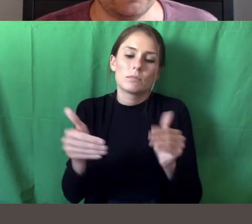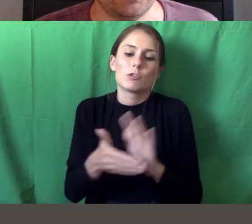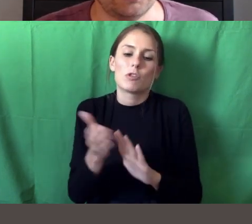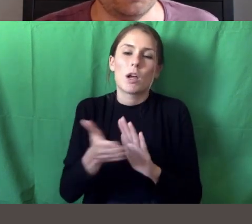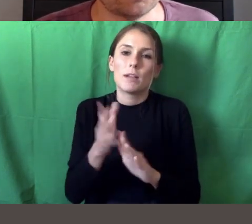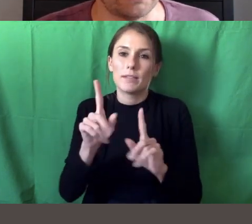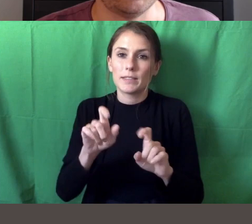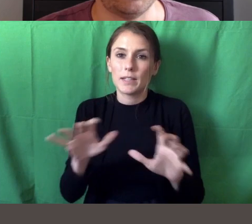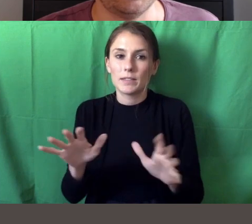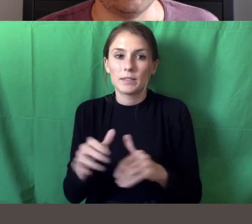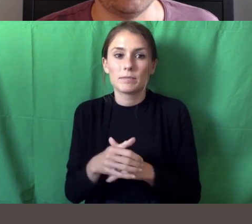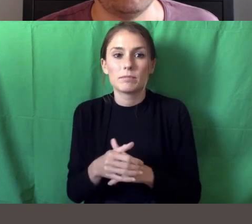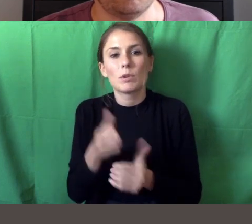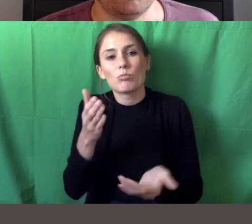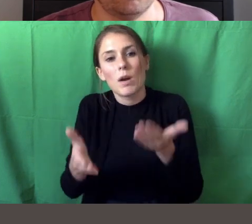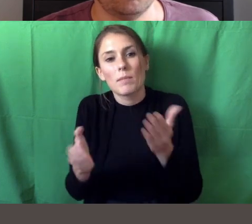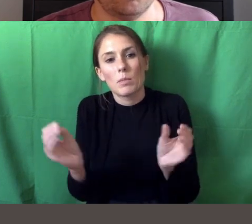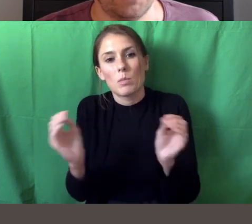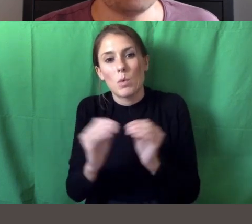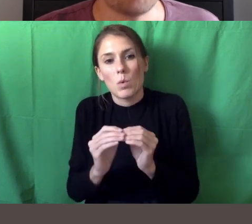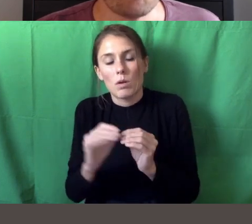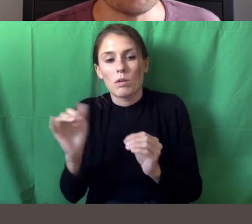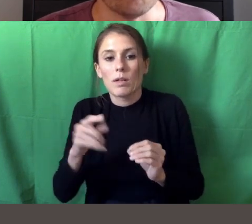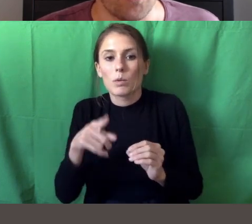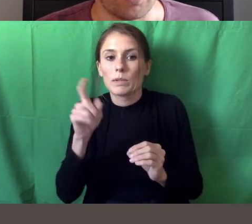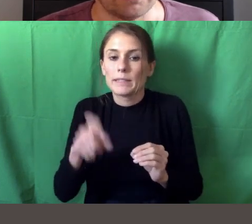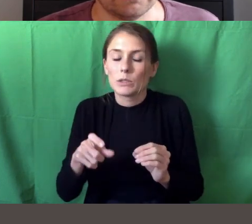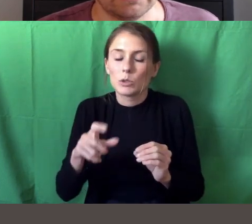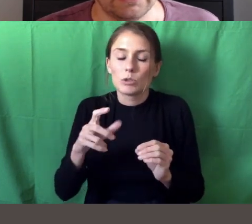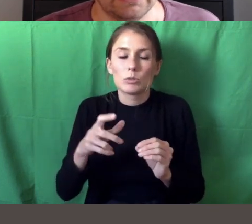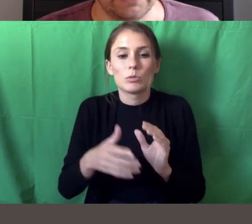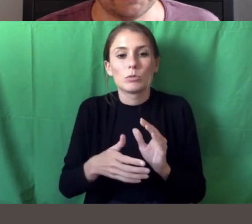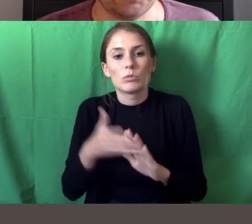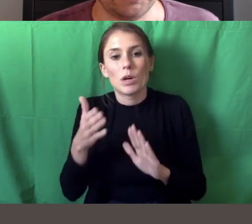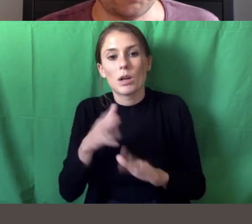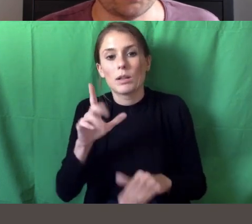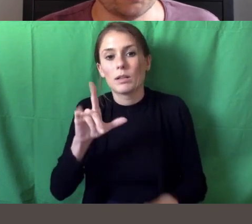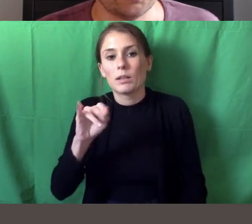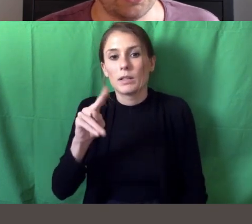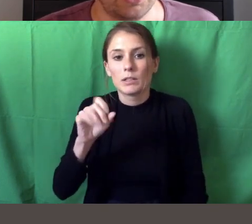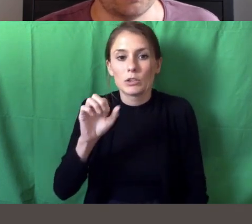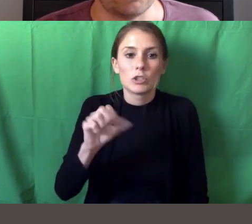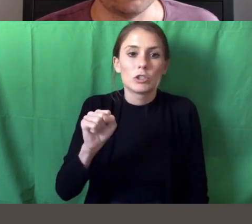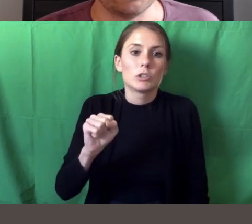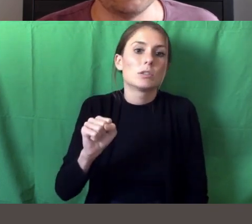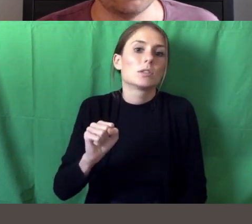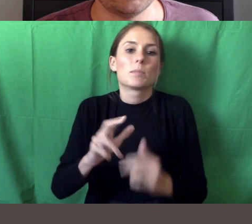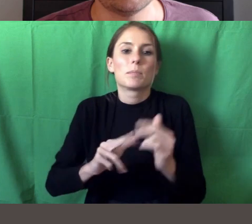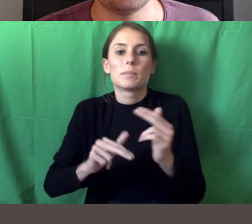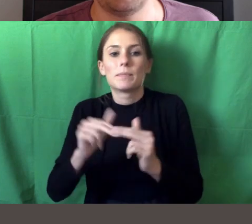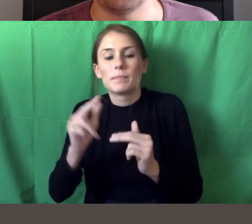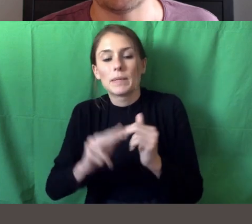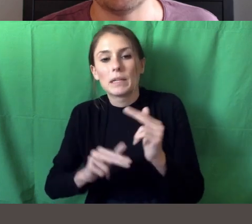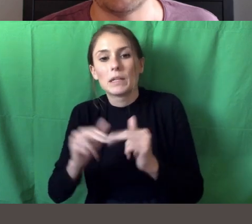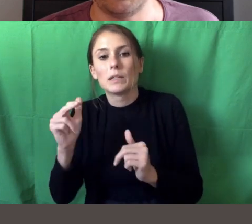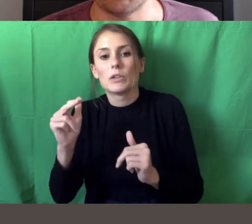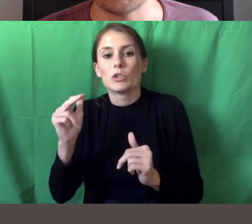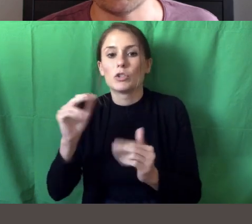and coverage, and then you run the tests. And probably more like you need to run the